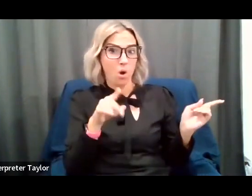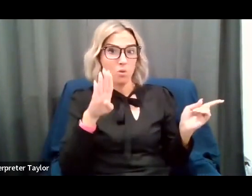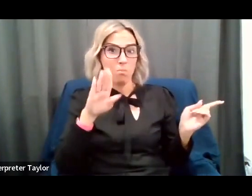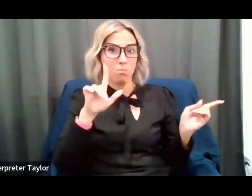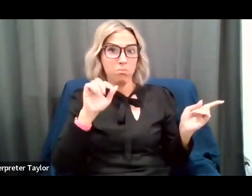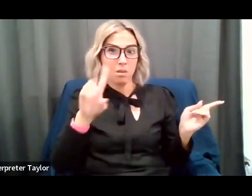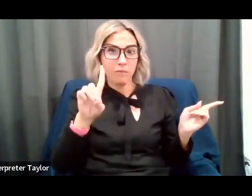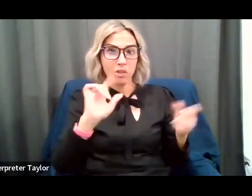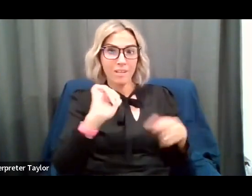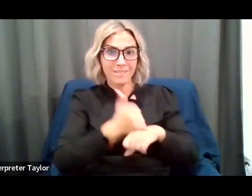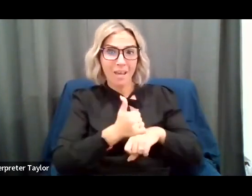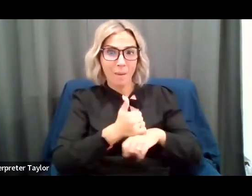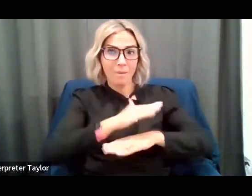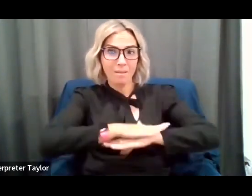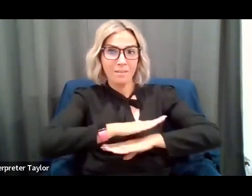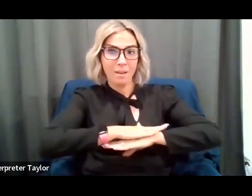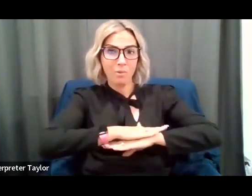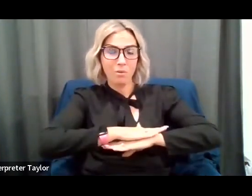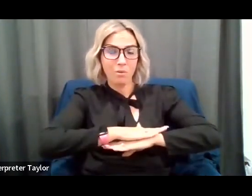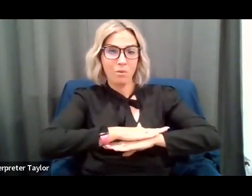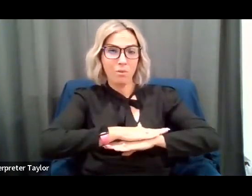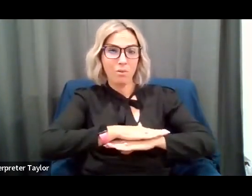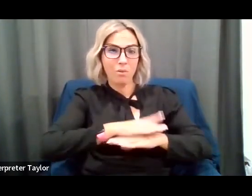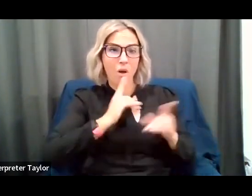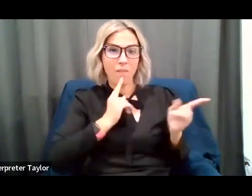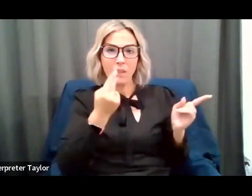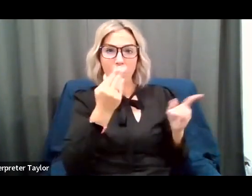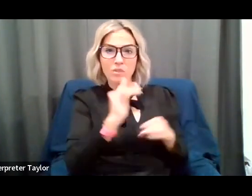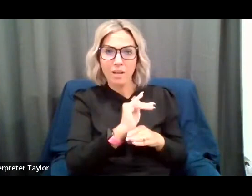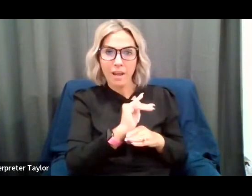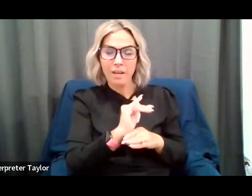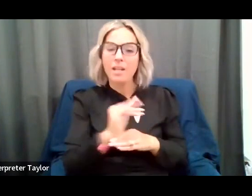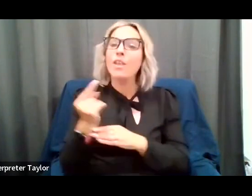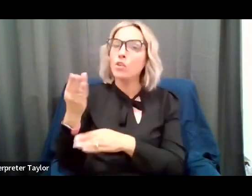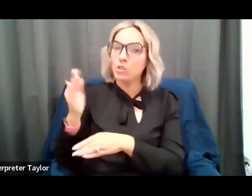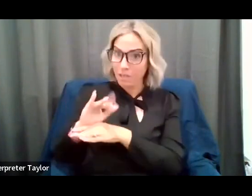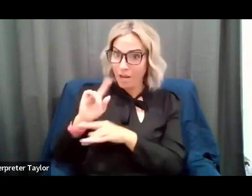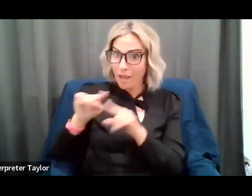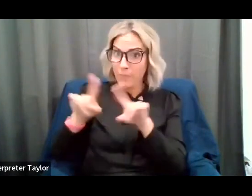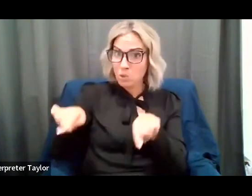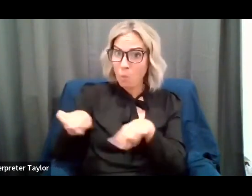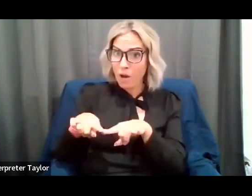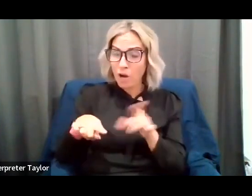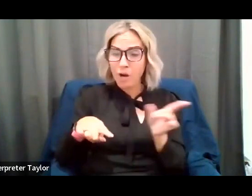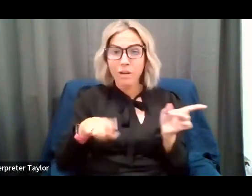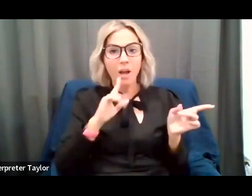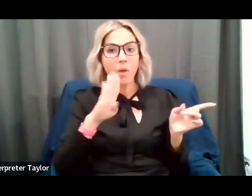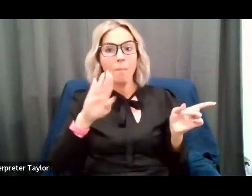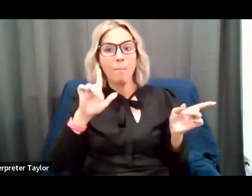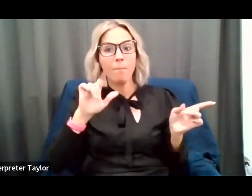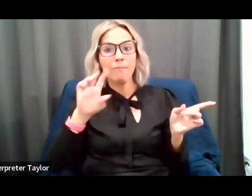up a table on there every Thursday night. Thursday night at the Squares? [That- the Boulevard.] Boulevard.